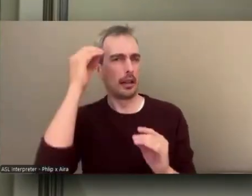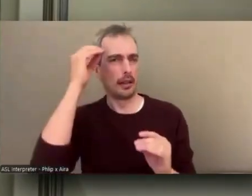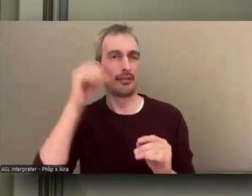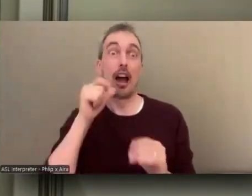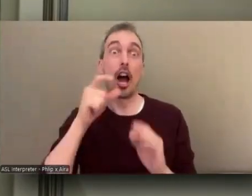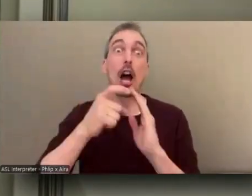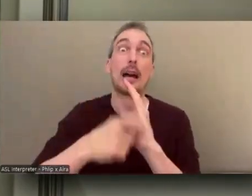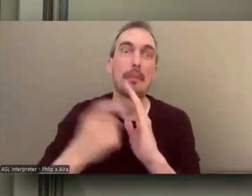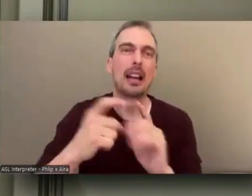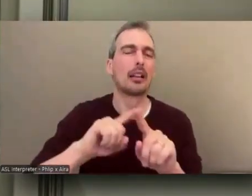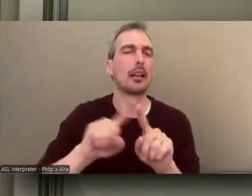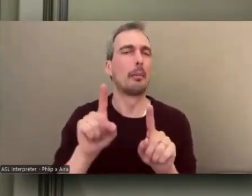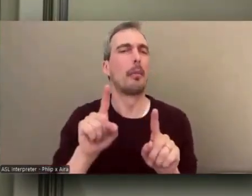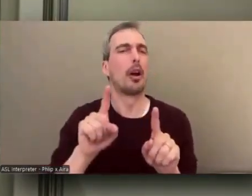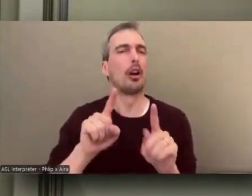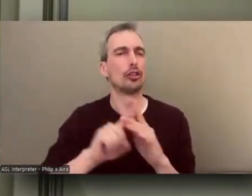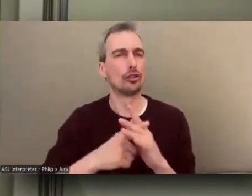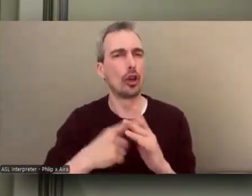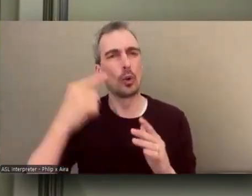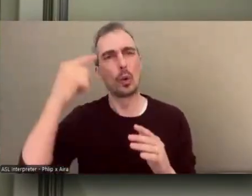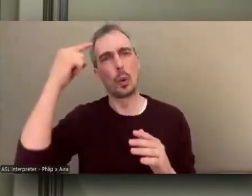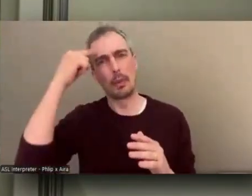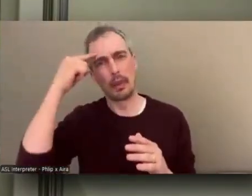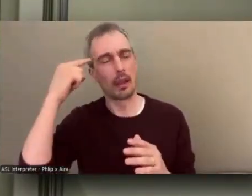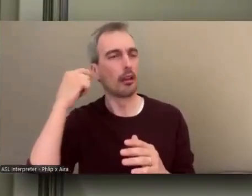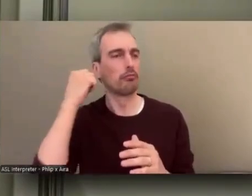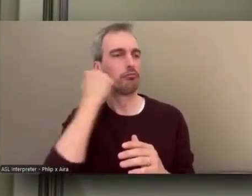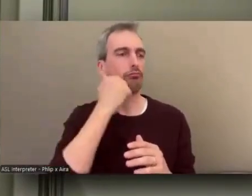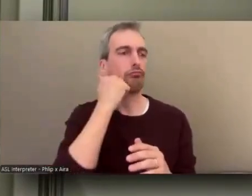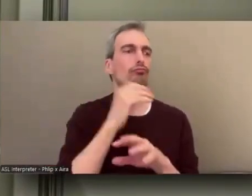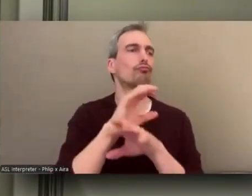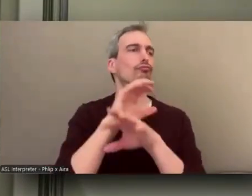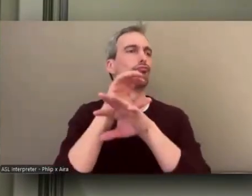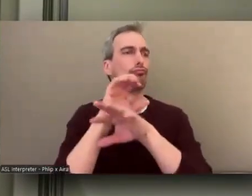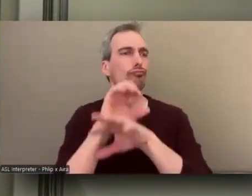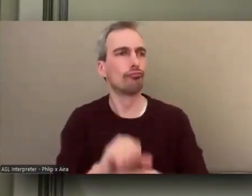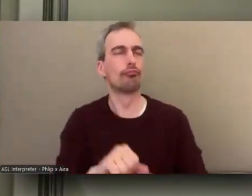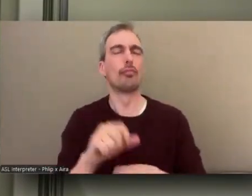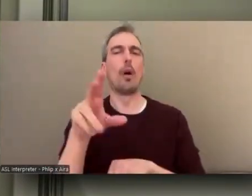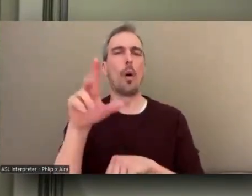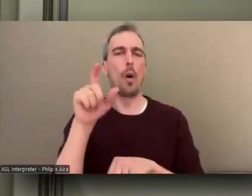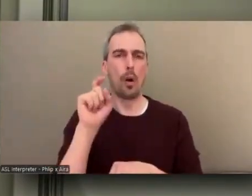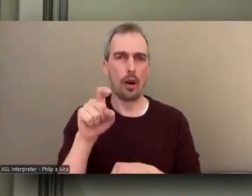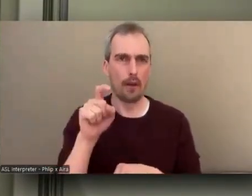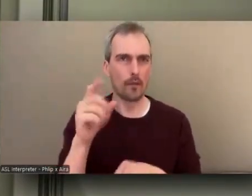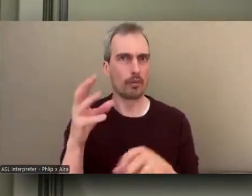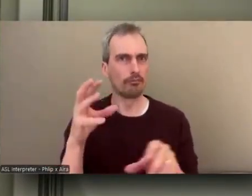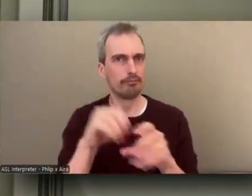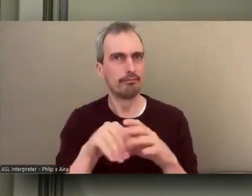But it really takes a lot of education, a lot of laying groundwork, a lot of being patient. She talks a lot about organizational change in her book.